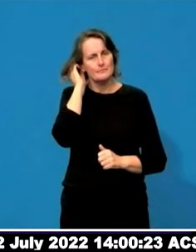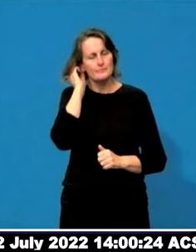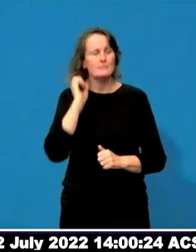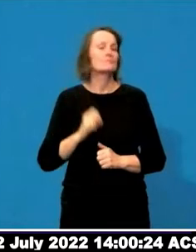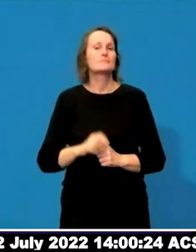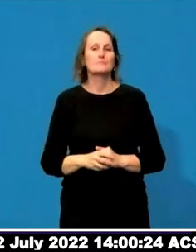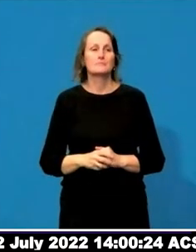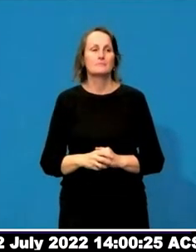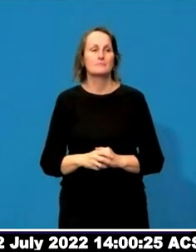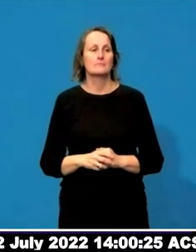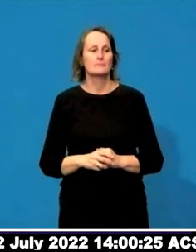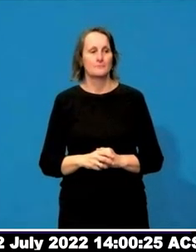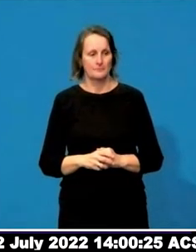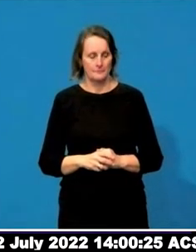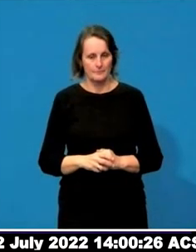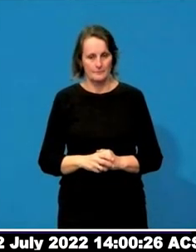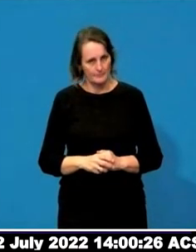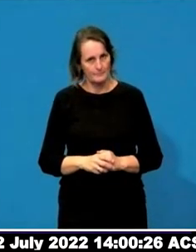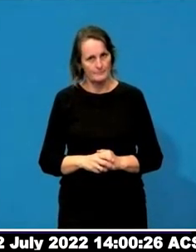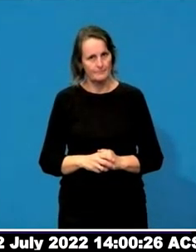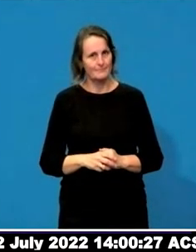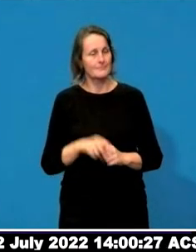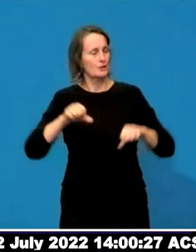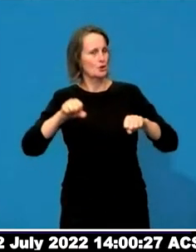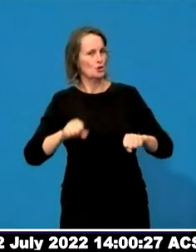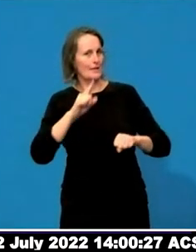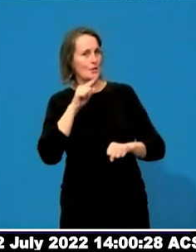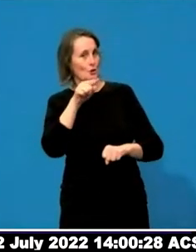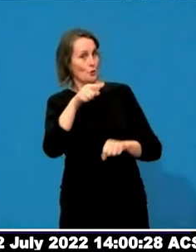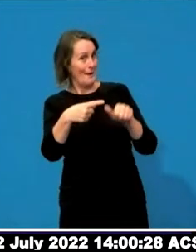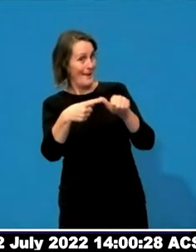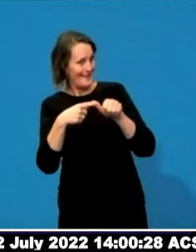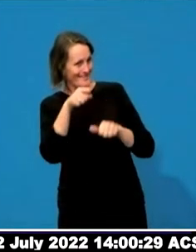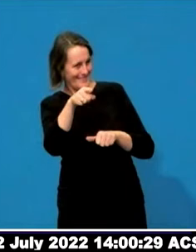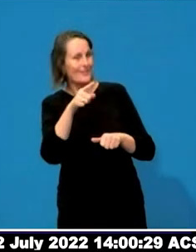When you gave that answer, are you thinking of support